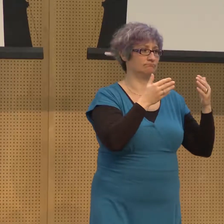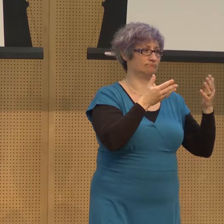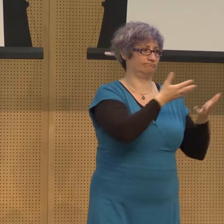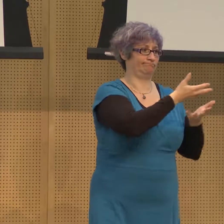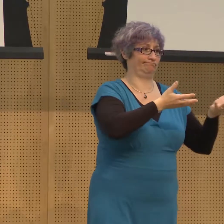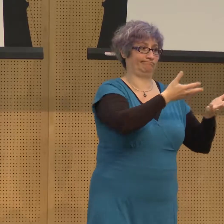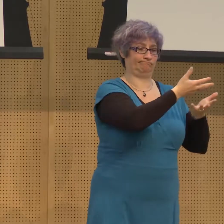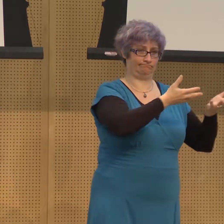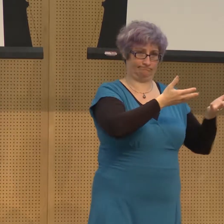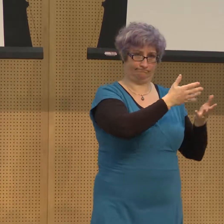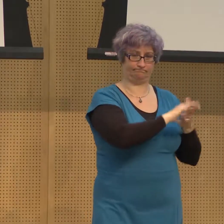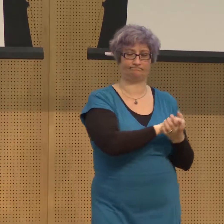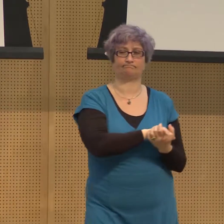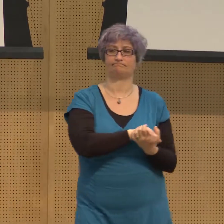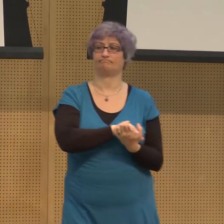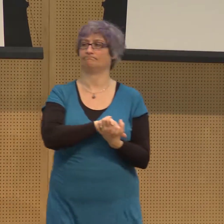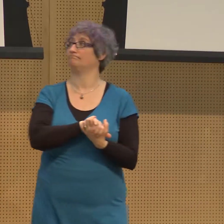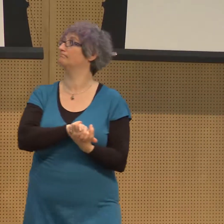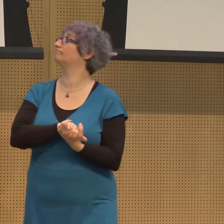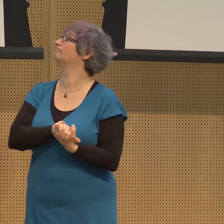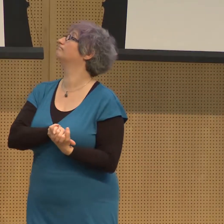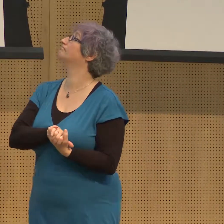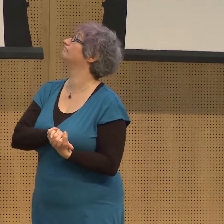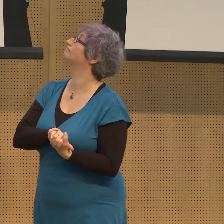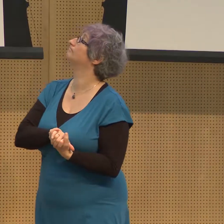and making that distinction as more of a gestural study.